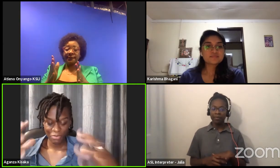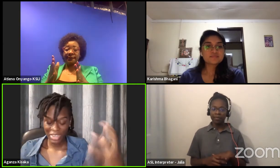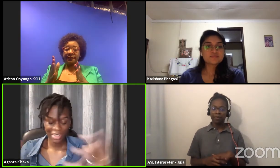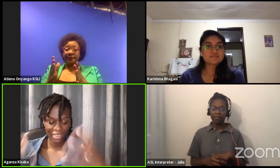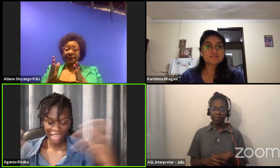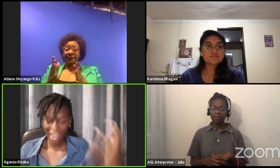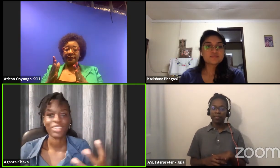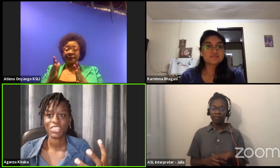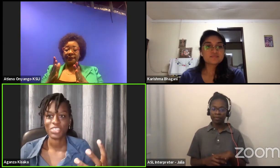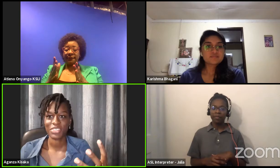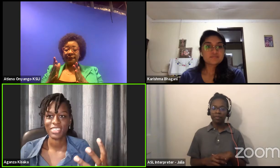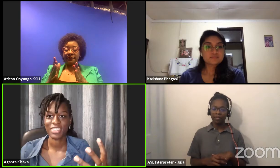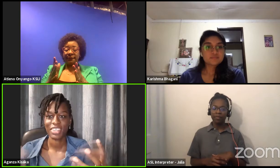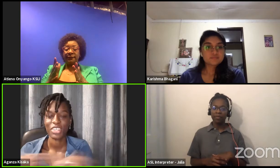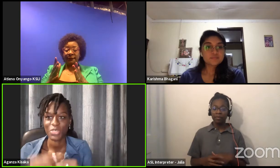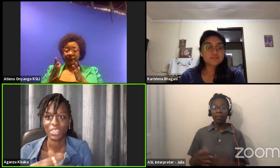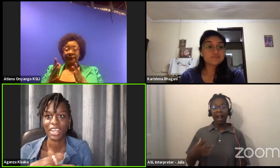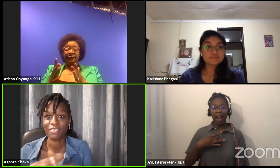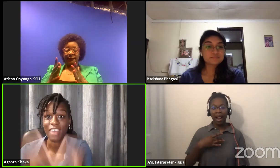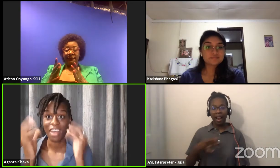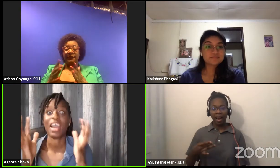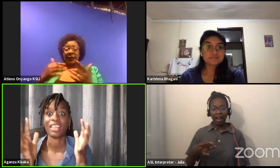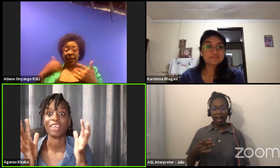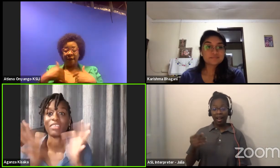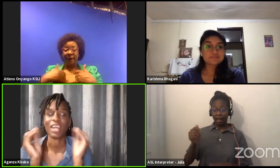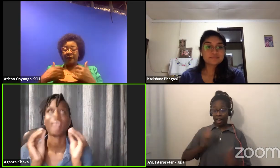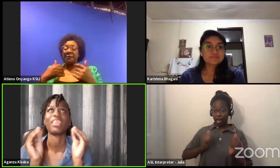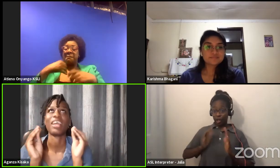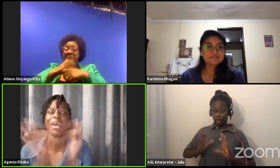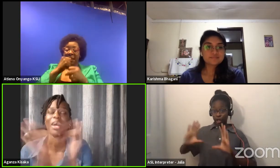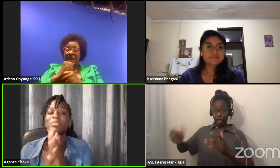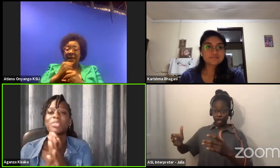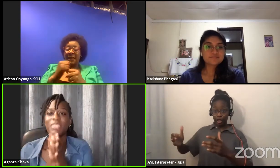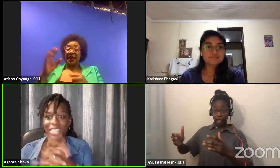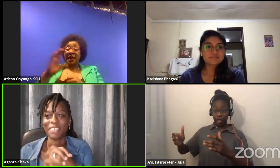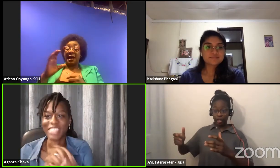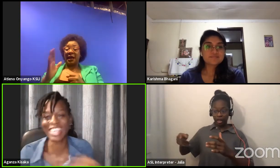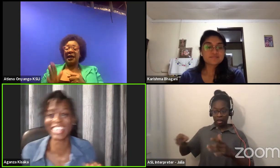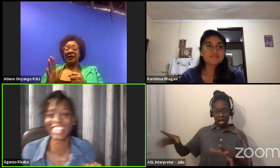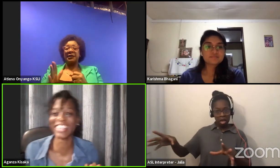bring characters to life, I love it. I absolutely love it.